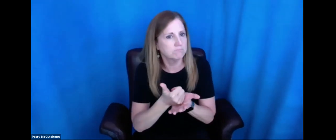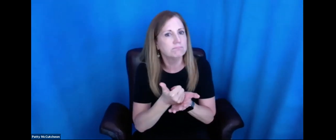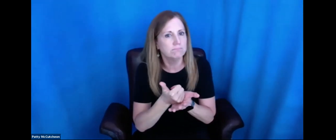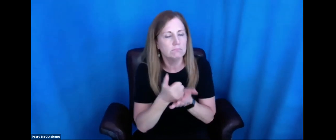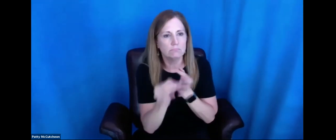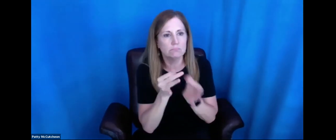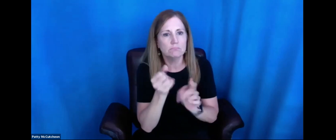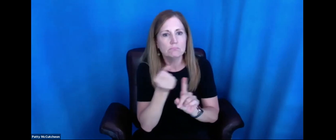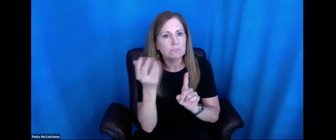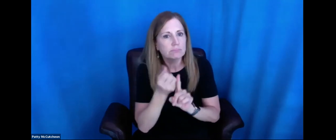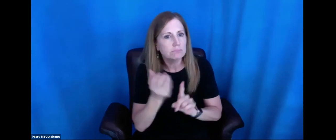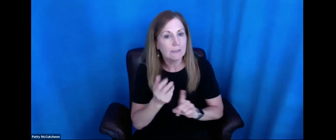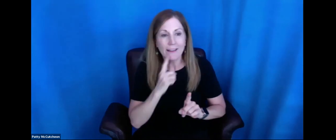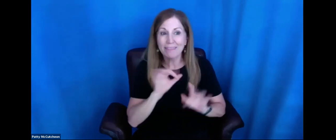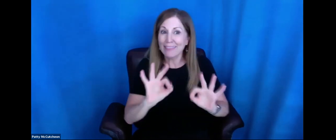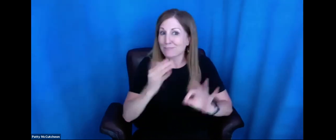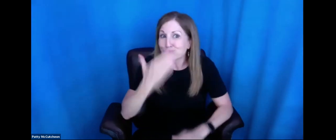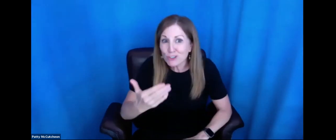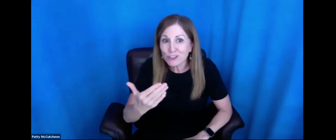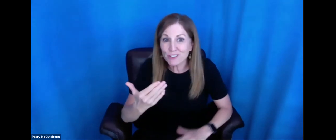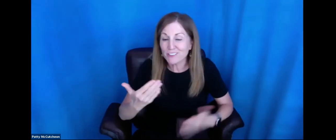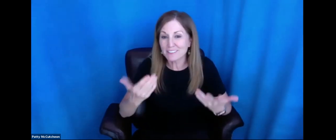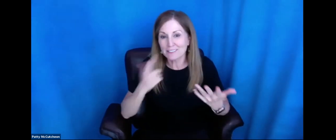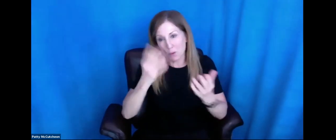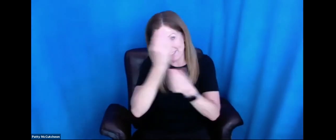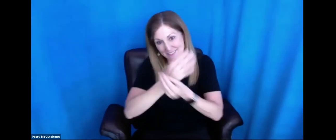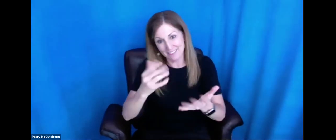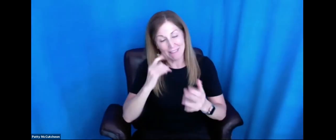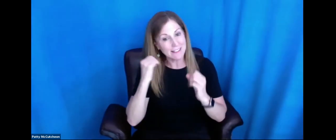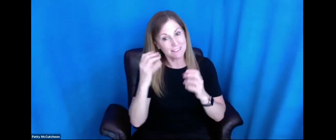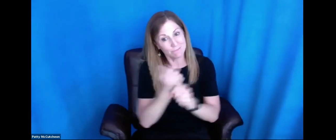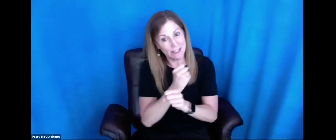So I think that's a very, very good thing. So I wanted to update you on that as well.